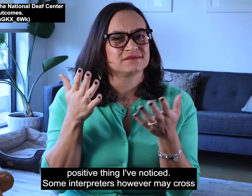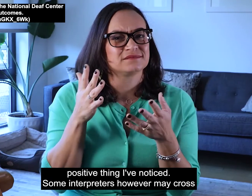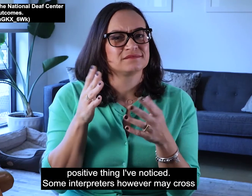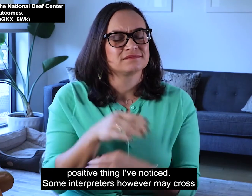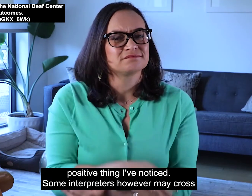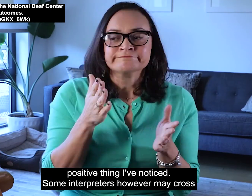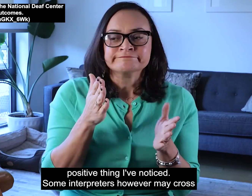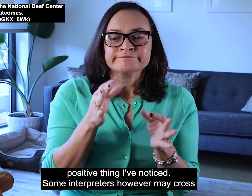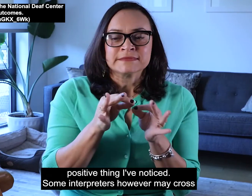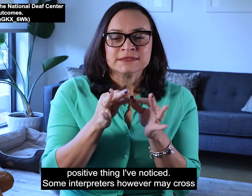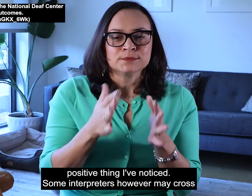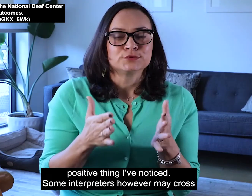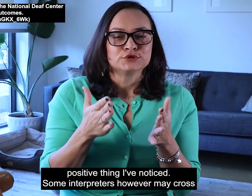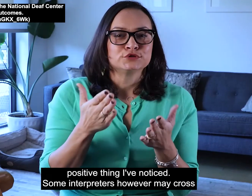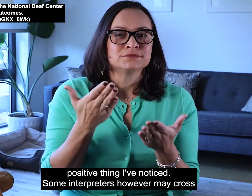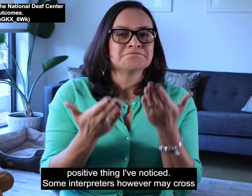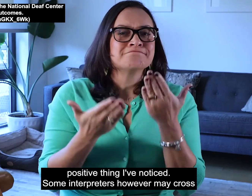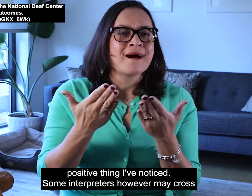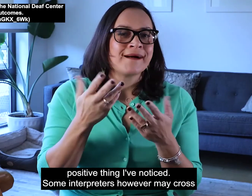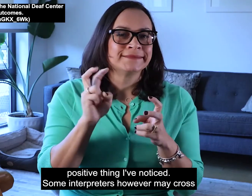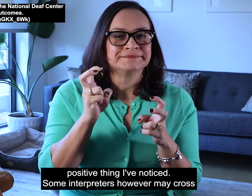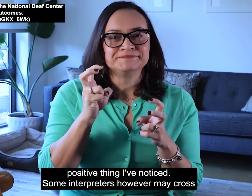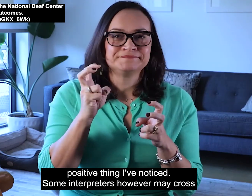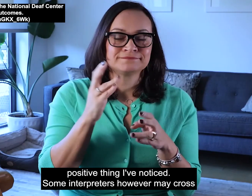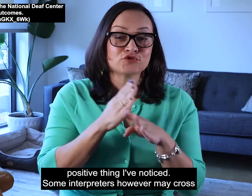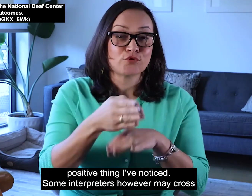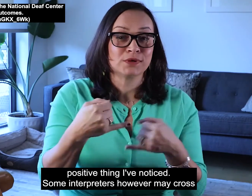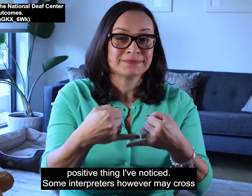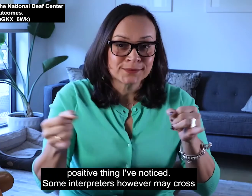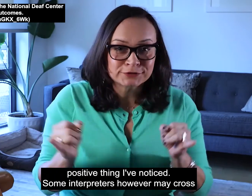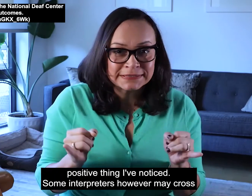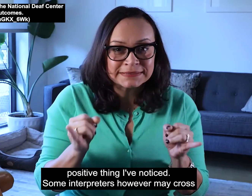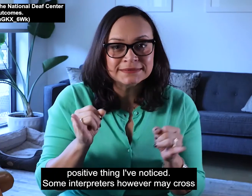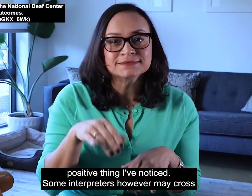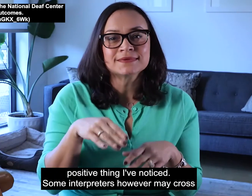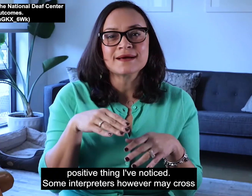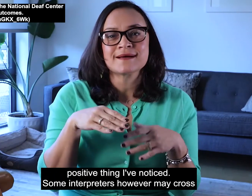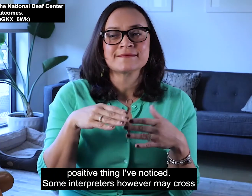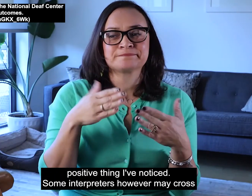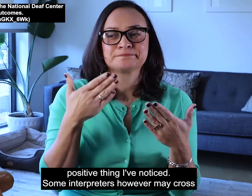positive thing I've noticed. Some interpreters however may cross